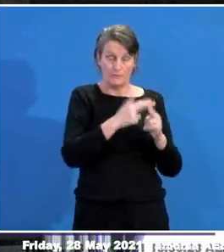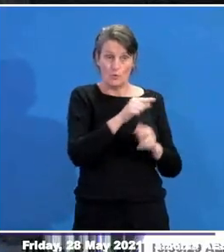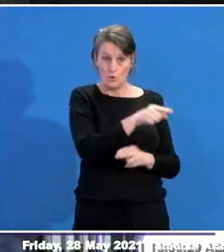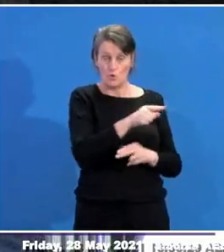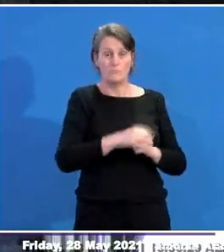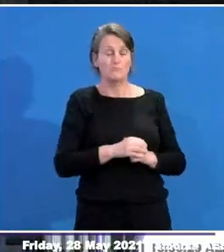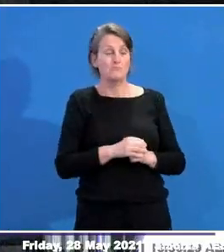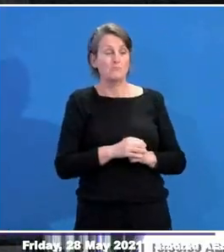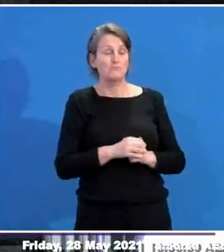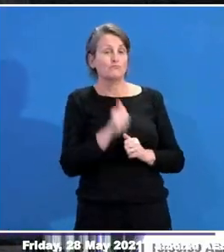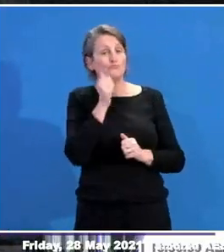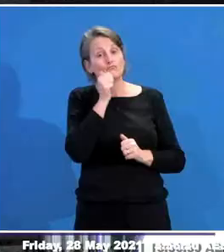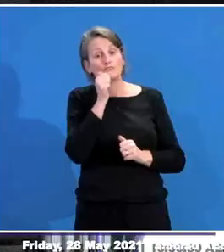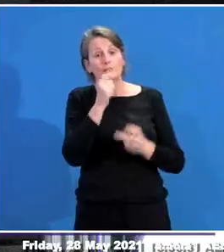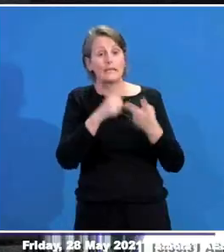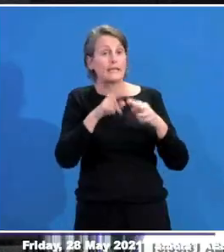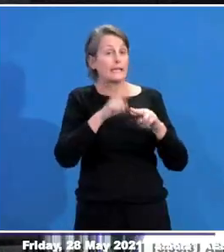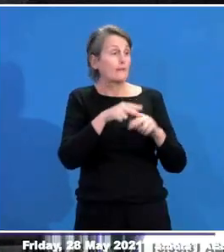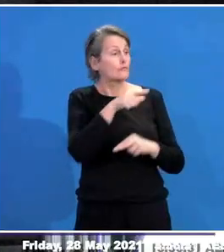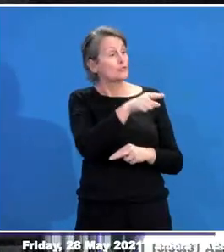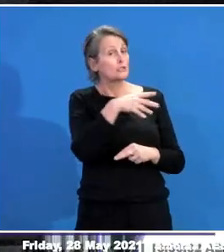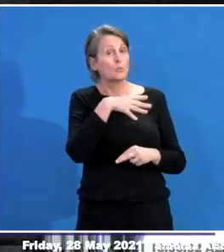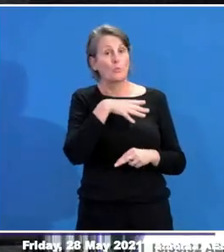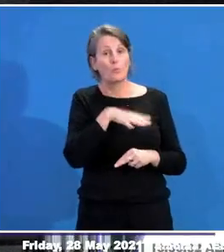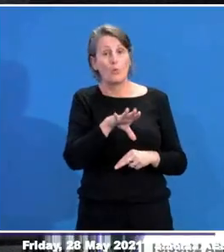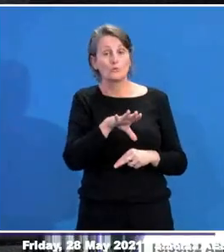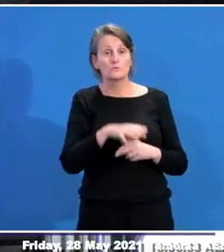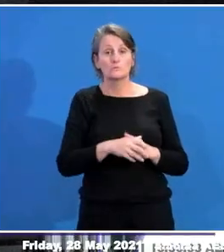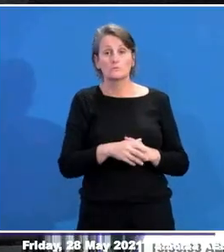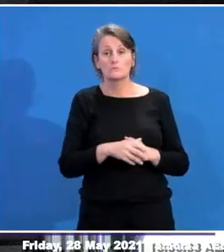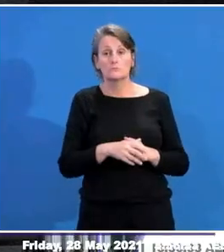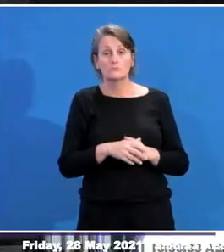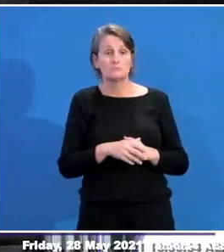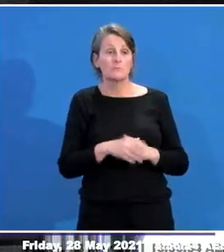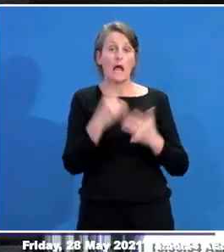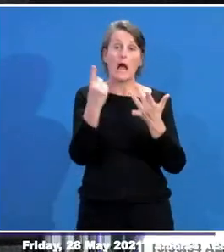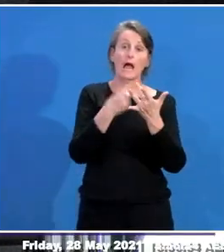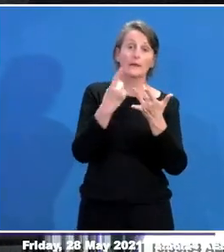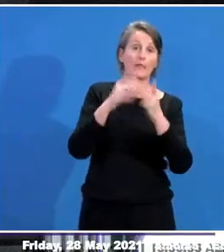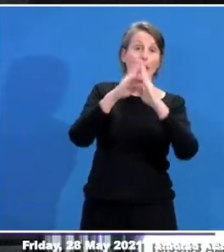If she wanted to modify other accommodation she would need to secure